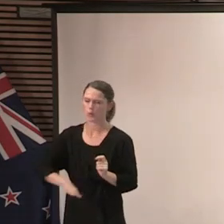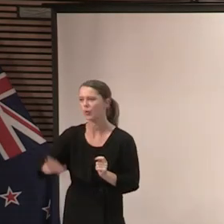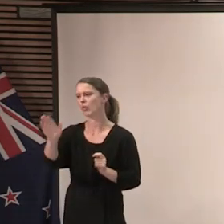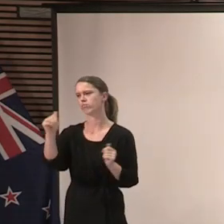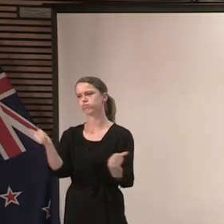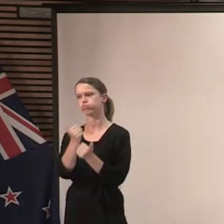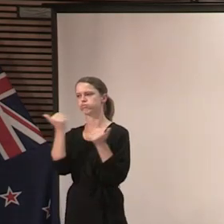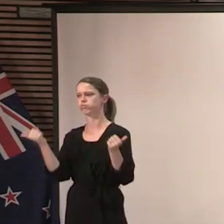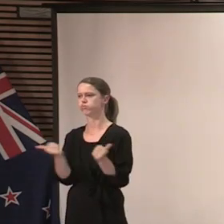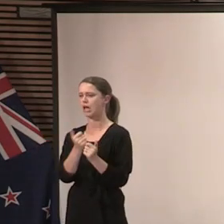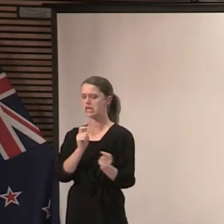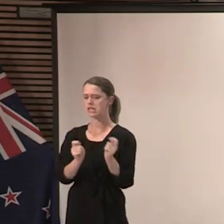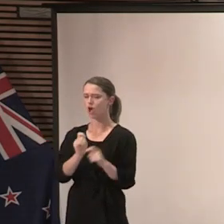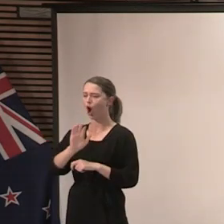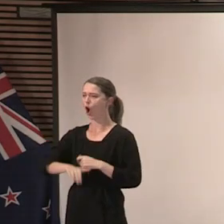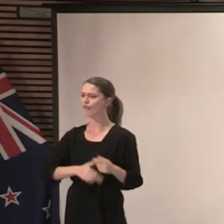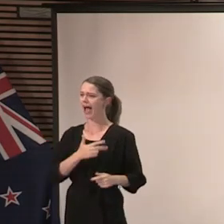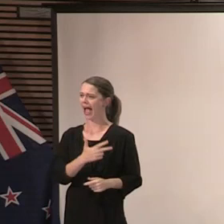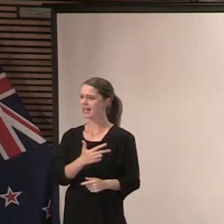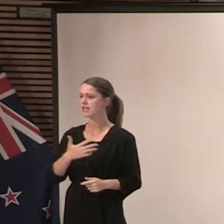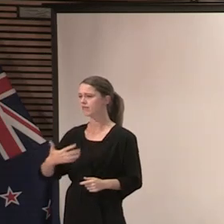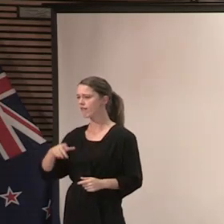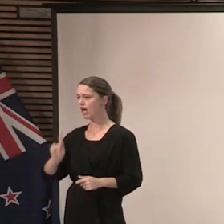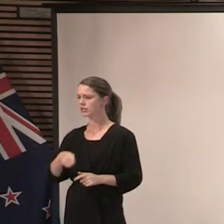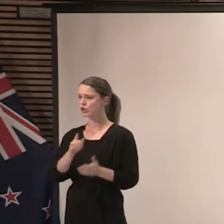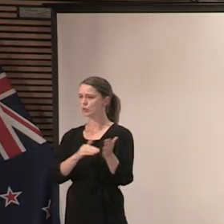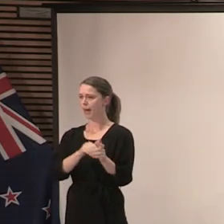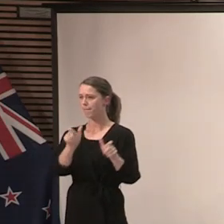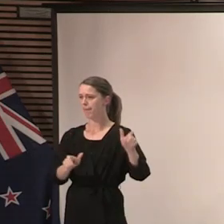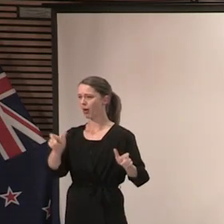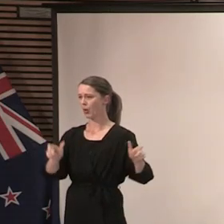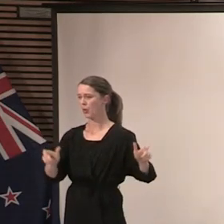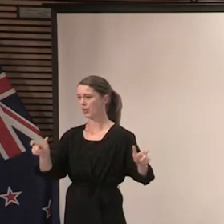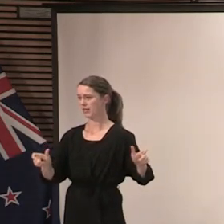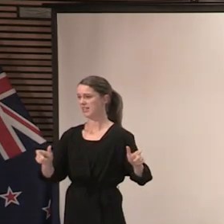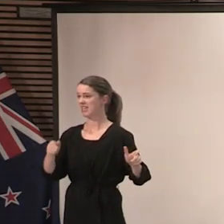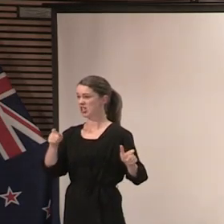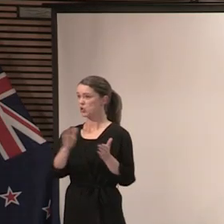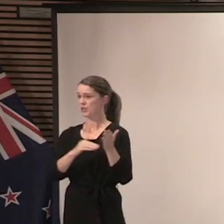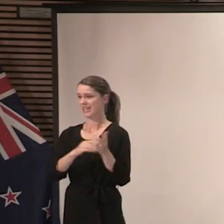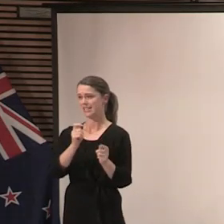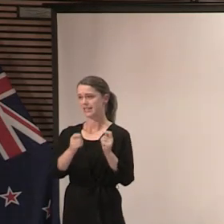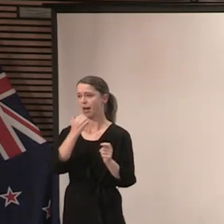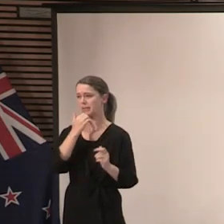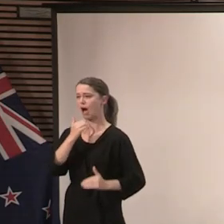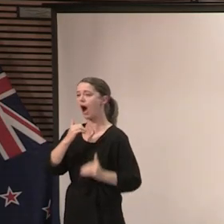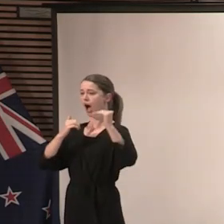eight. Our testing has scaled up and we have now tested over